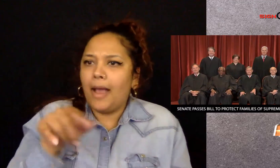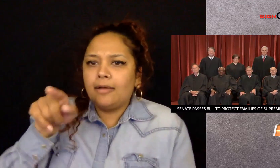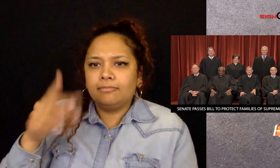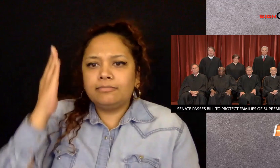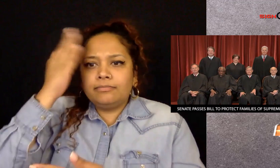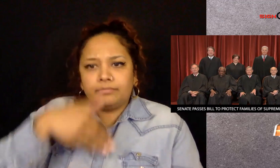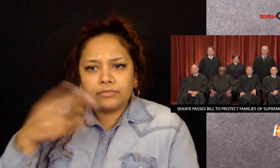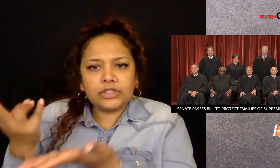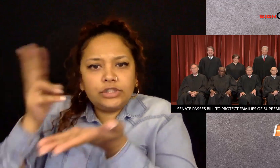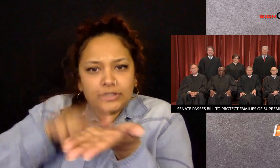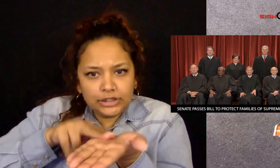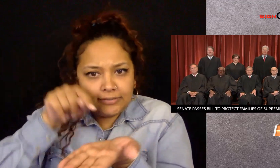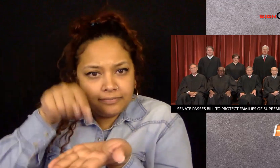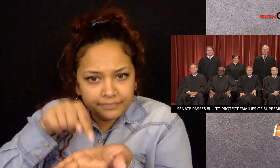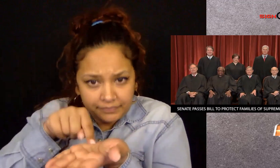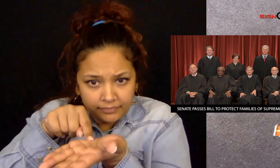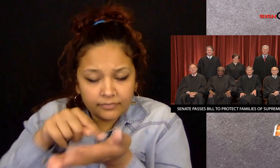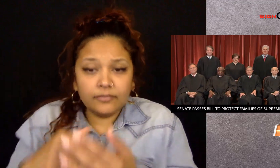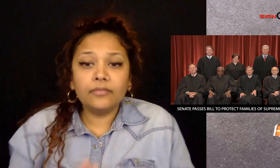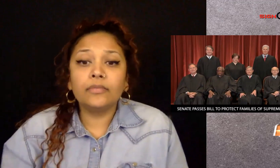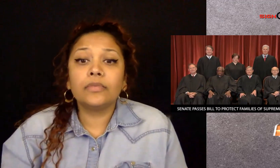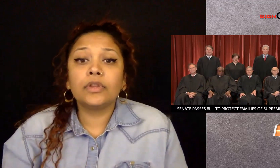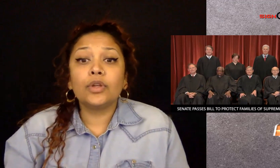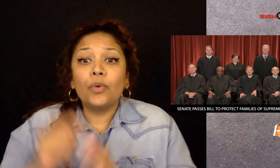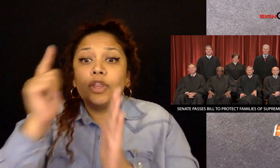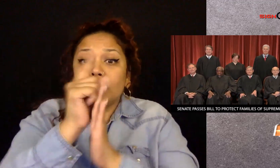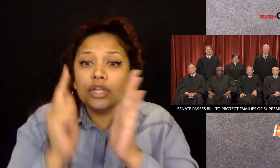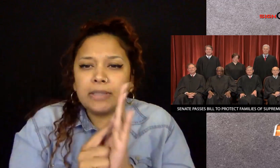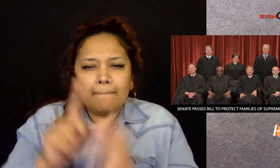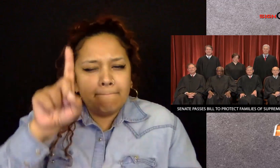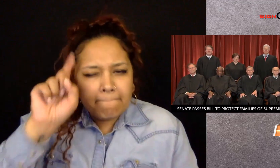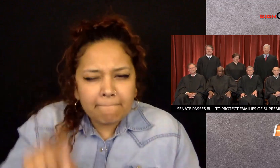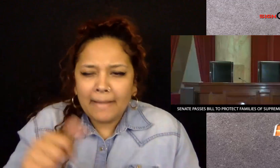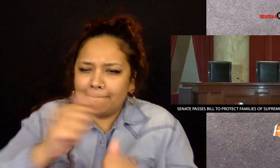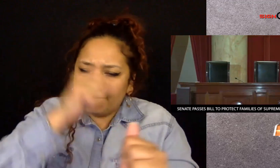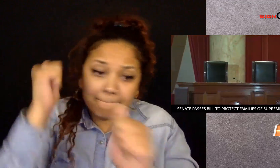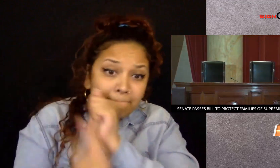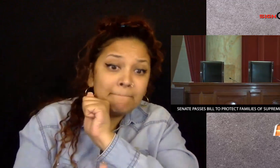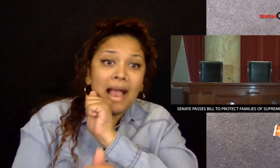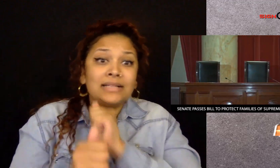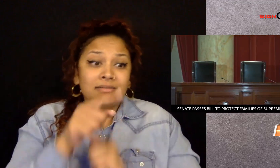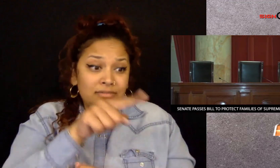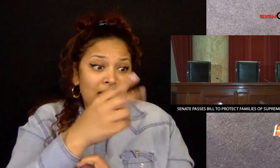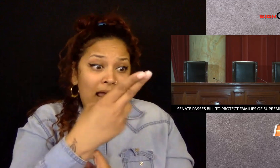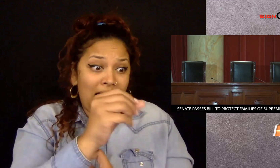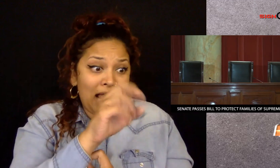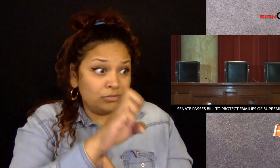the bill was approved by unanimous consent legislation must also be passed by the White